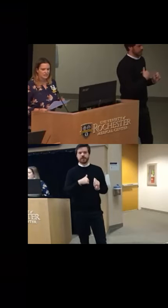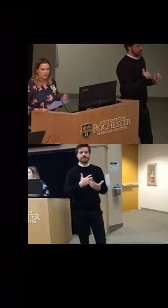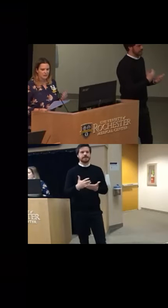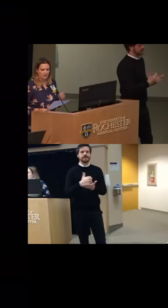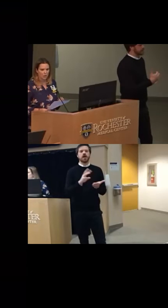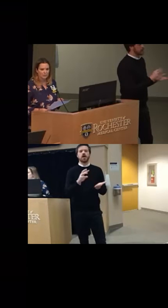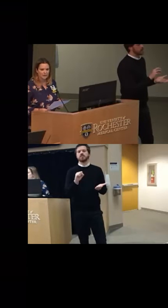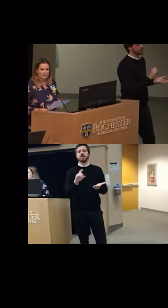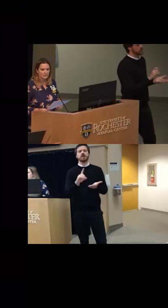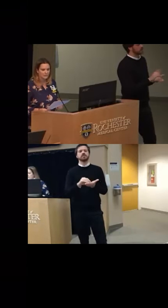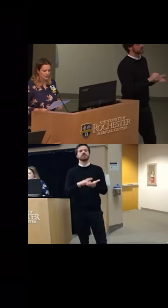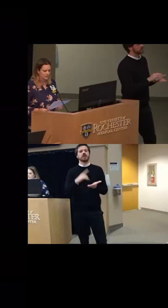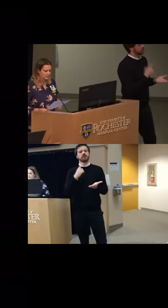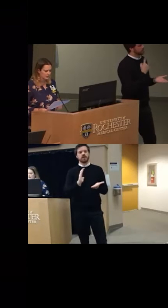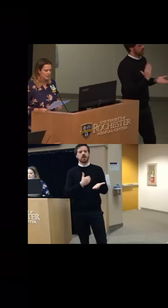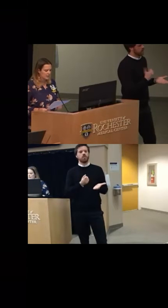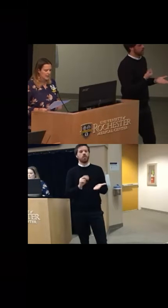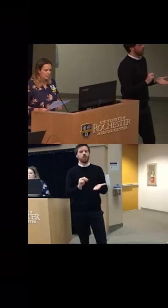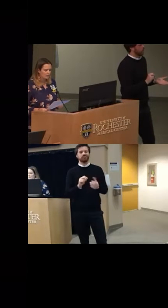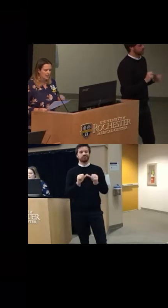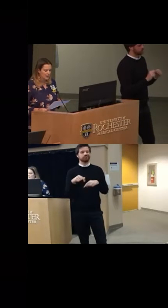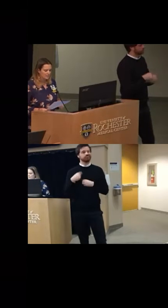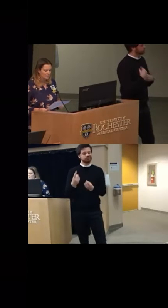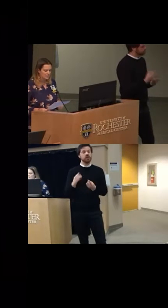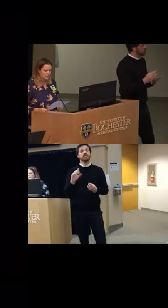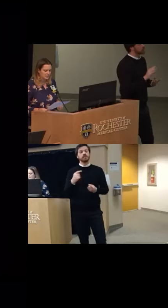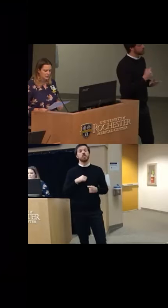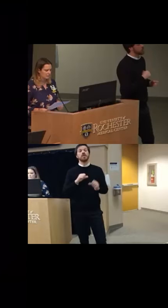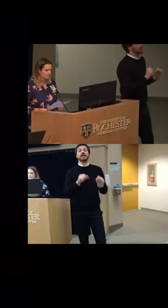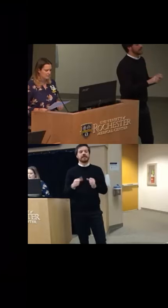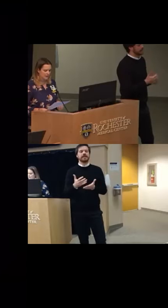Data of our own on a consistent basis however we have been able to collect General feedback